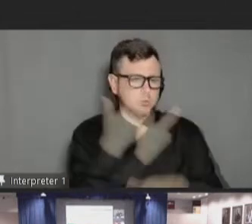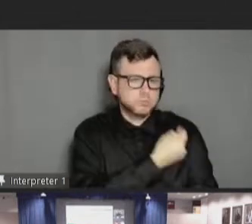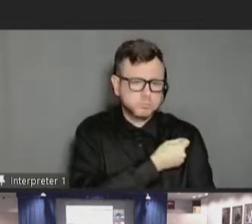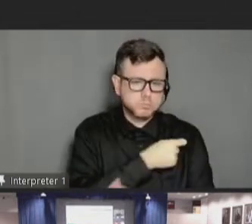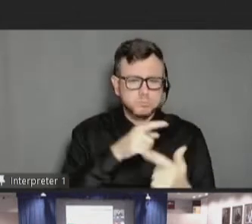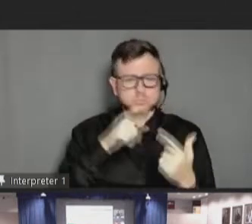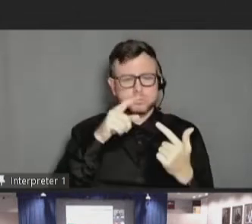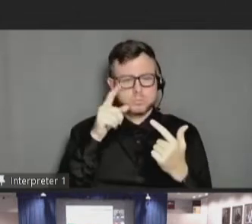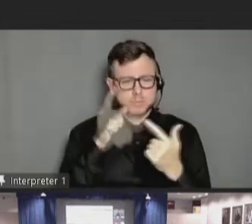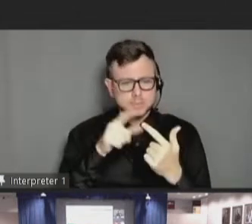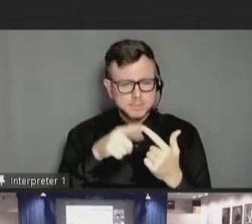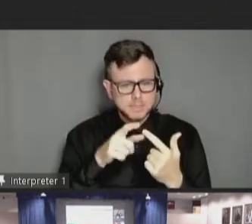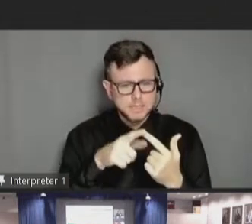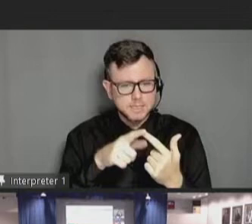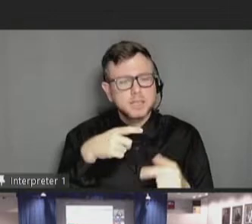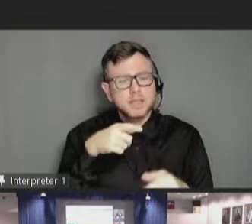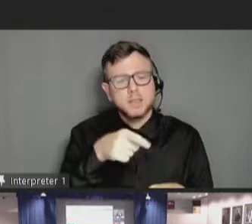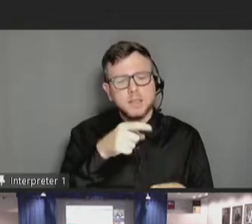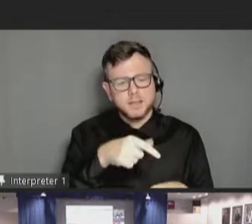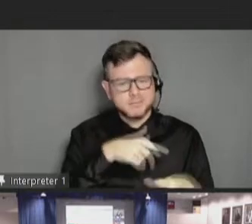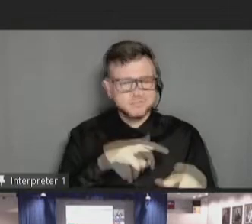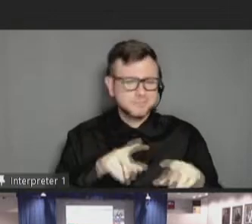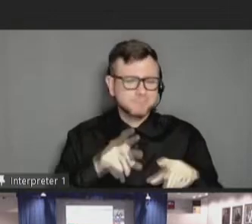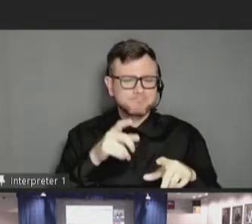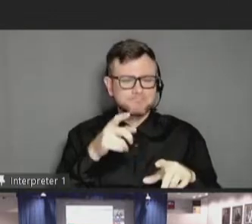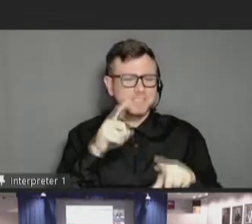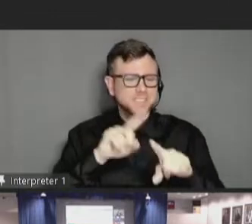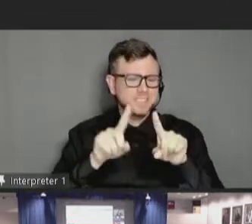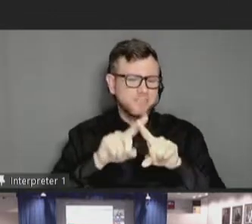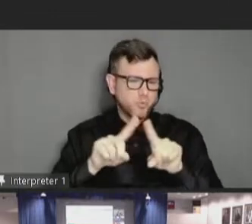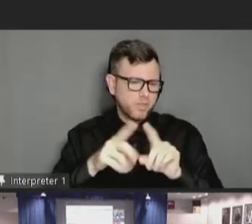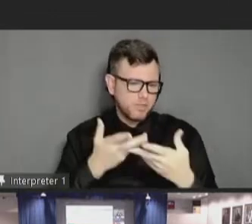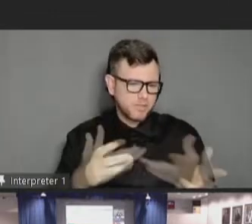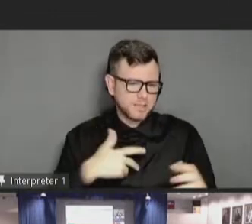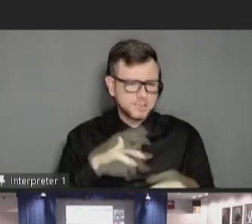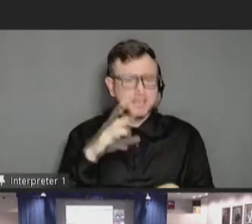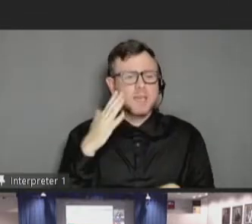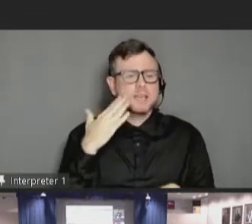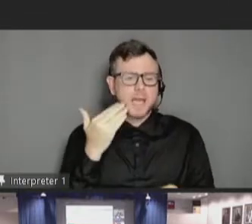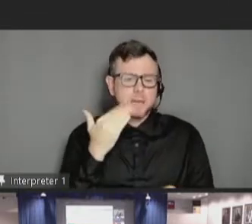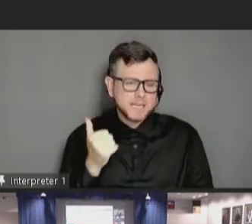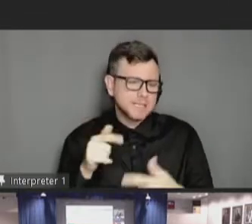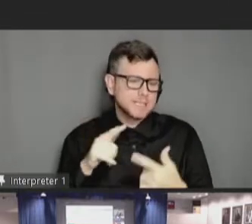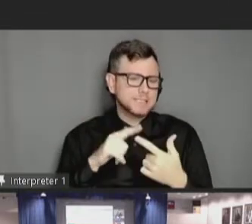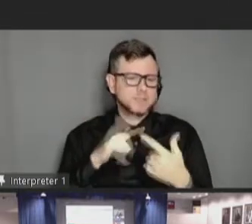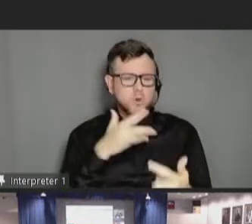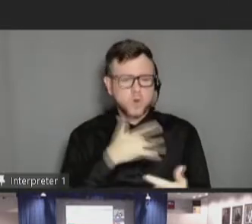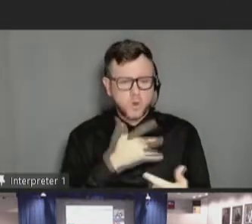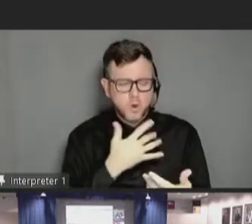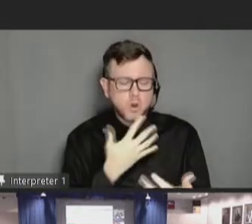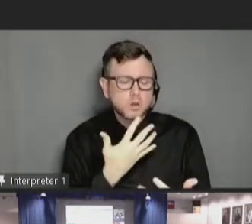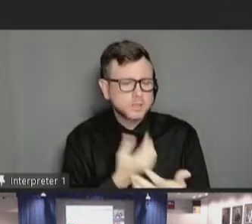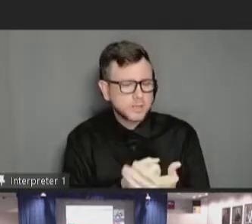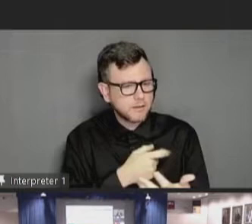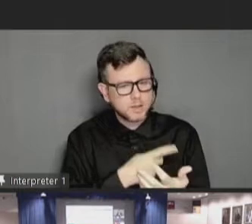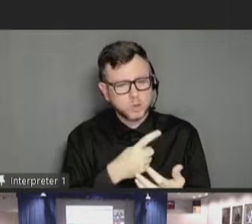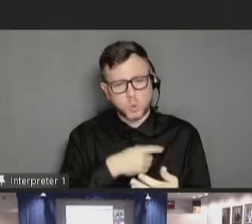HIV/AIDS, et cetera. That in addition, we are not a paraprofessional lay workers.